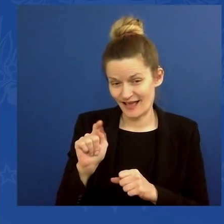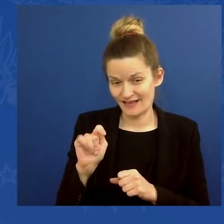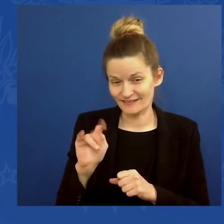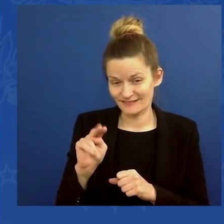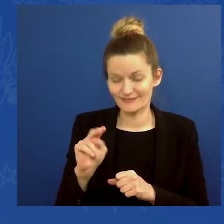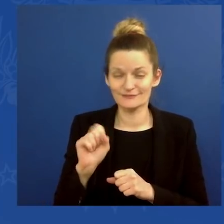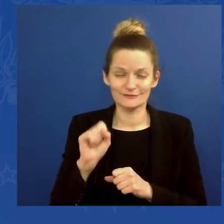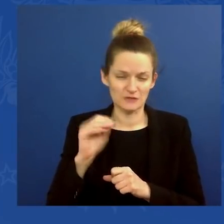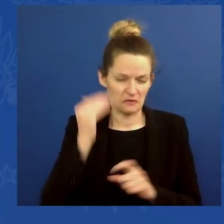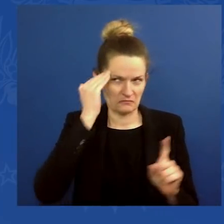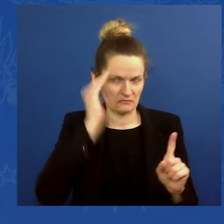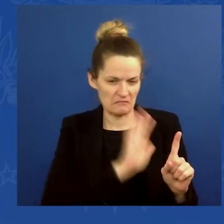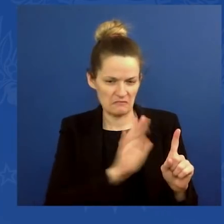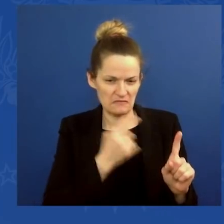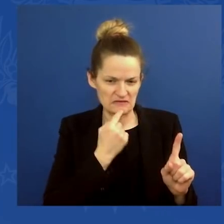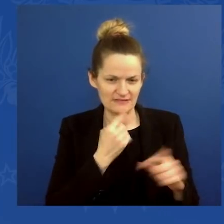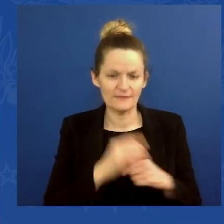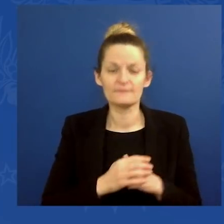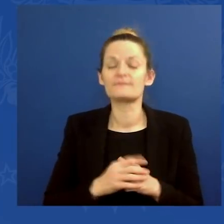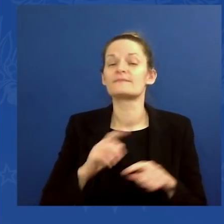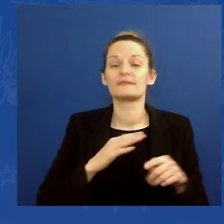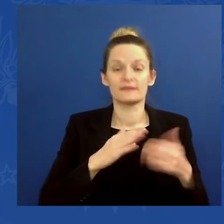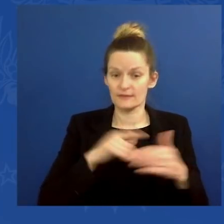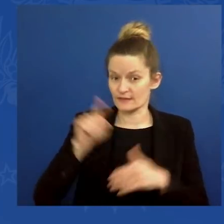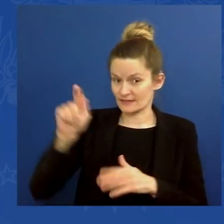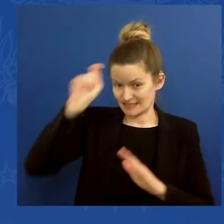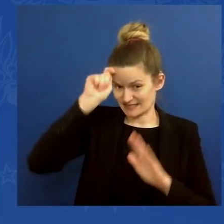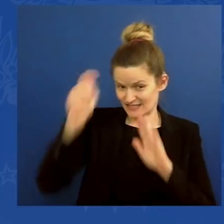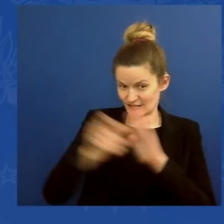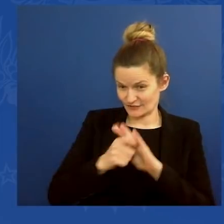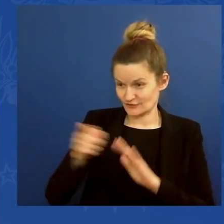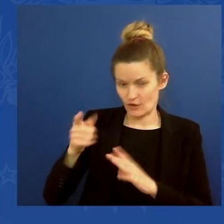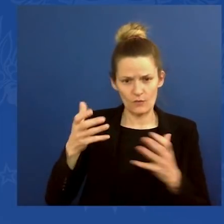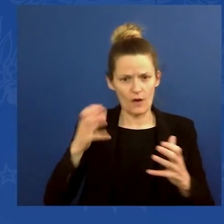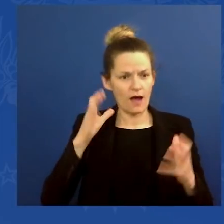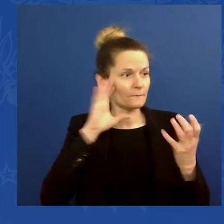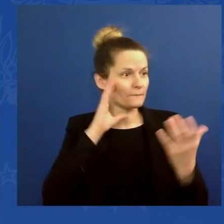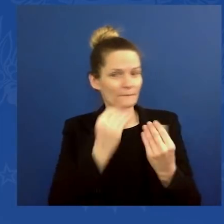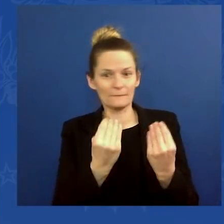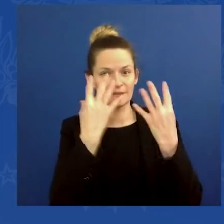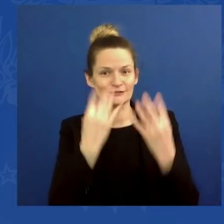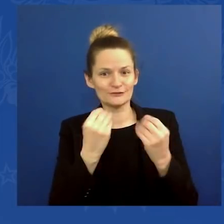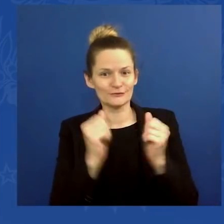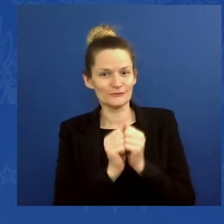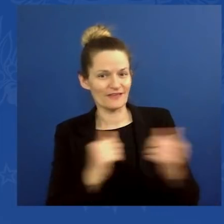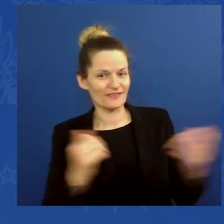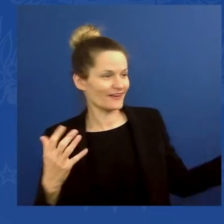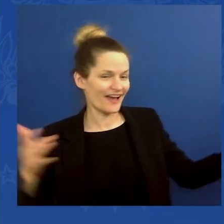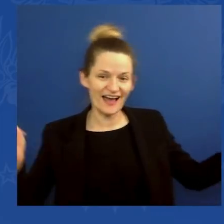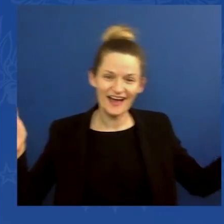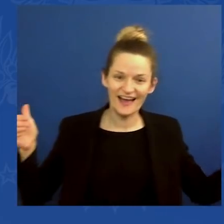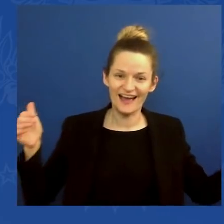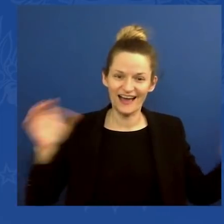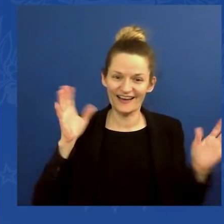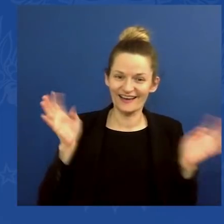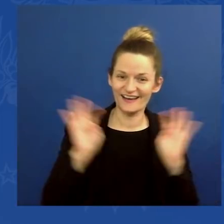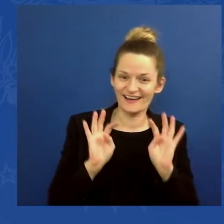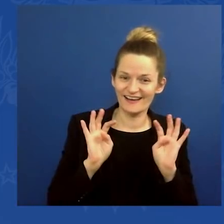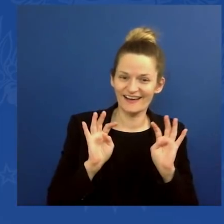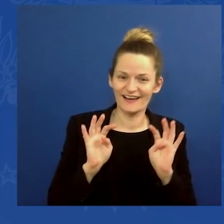And Taoiseach -- we're having our picture taken, and he said, "Oh, Mr. Biden" -- he said, "I agree." And what it said in Latin was,